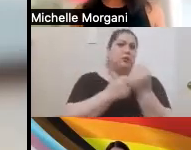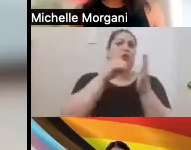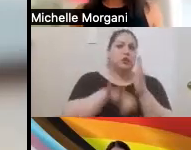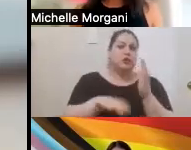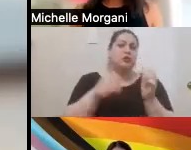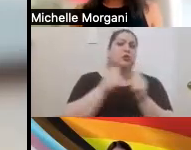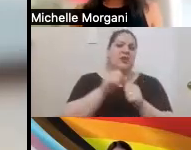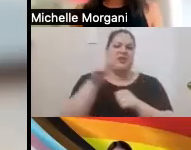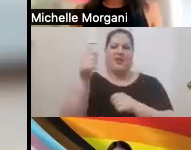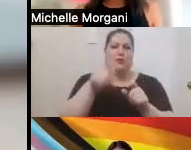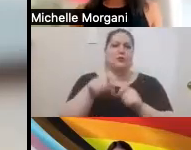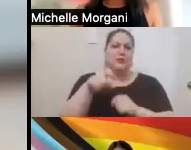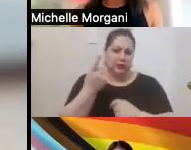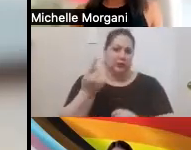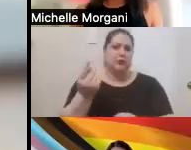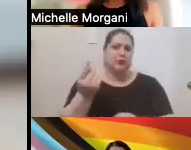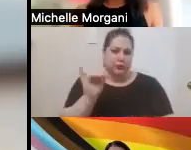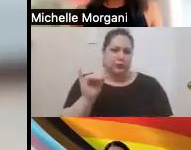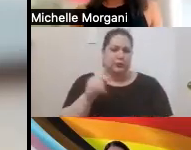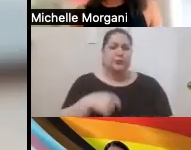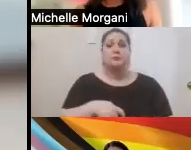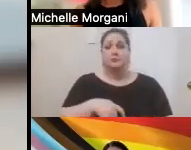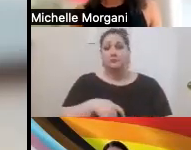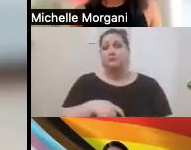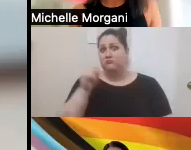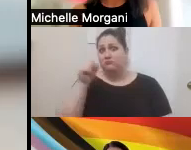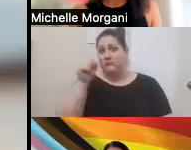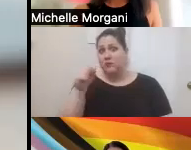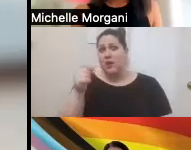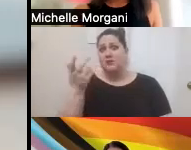So absolutely, there are times when we may have to send a student out for further assessment.